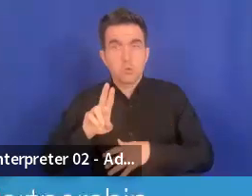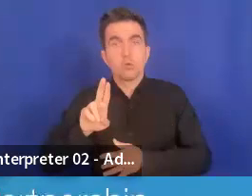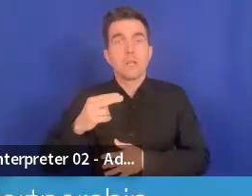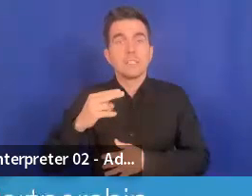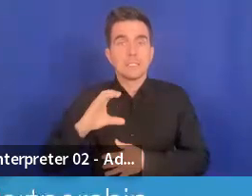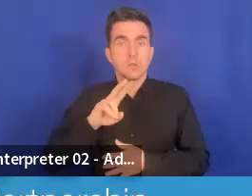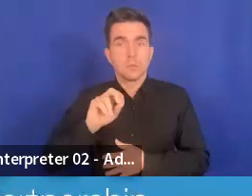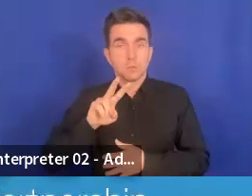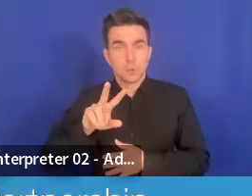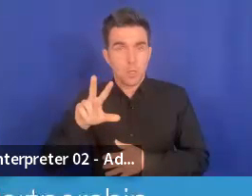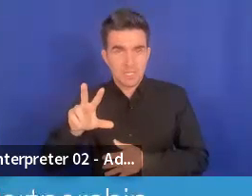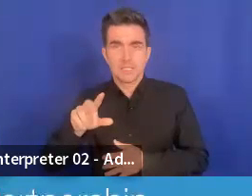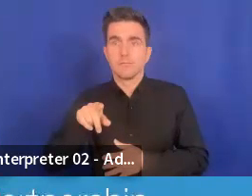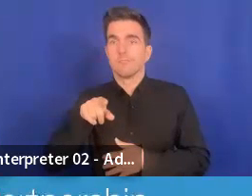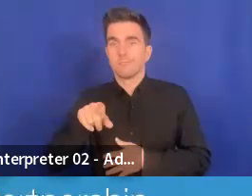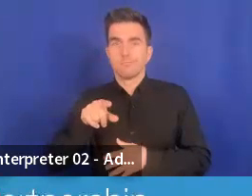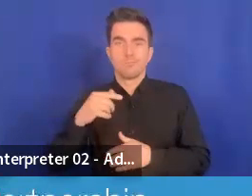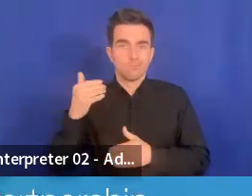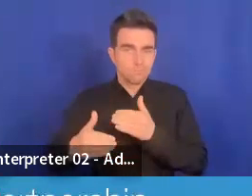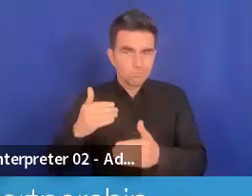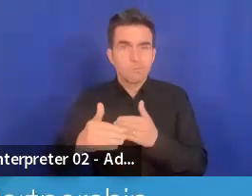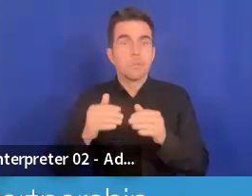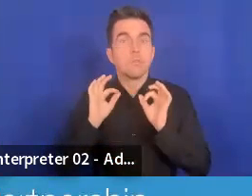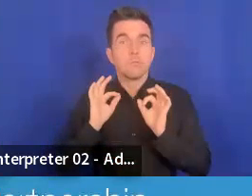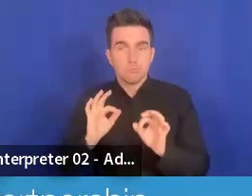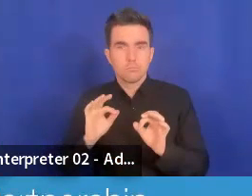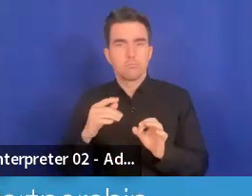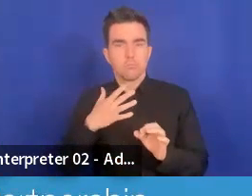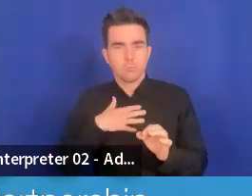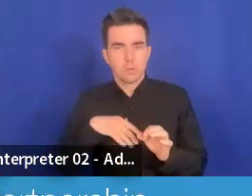your statement publicly there on the UHC2023 website.